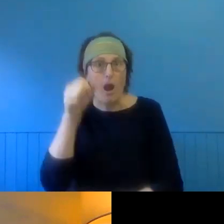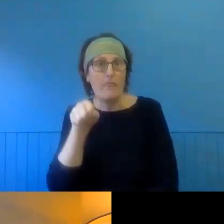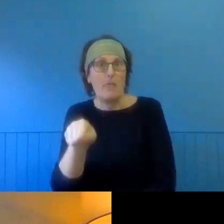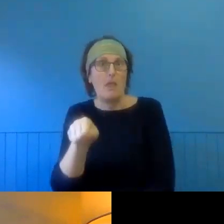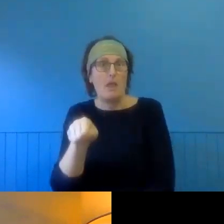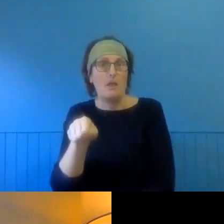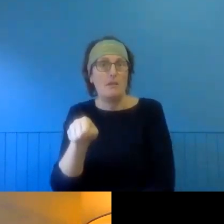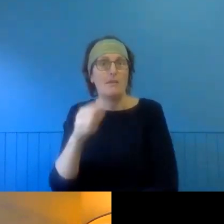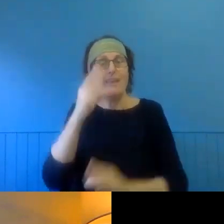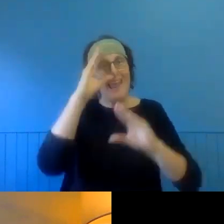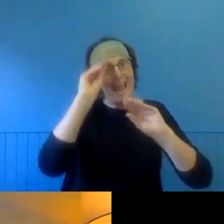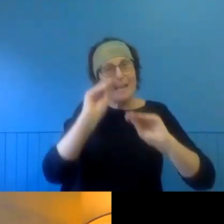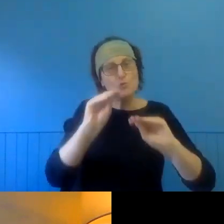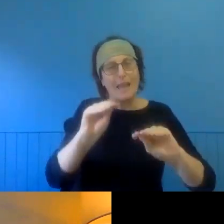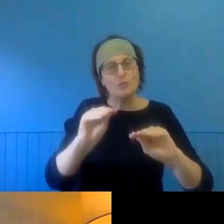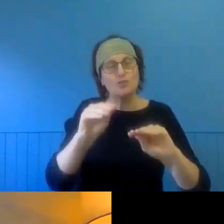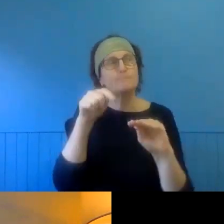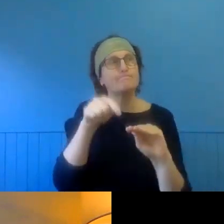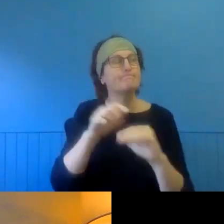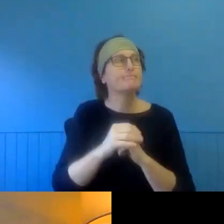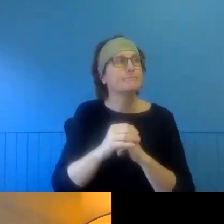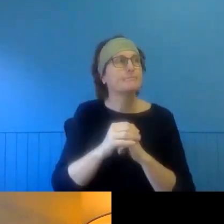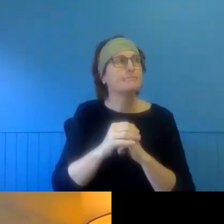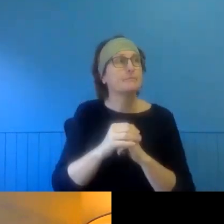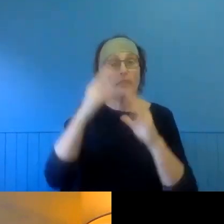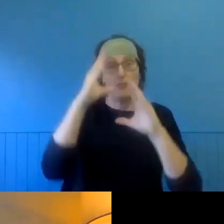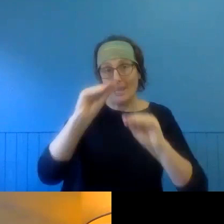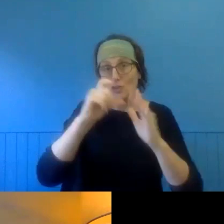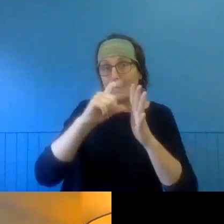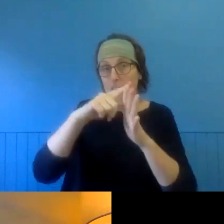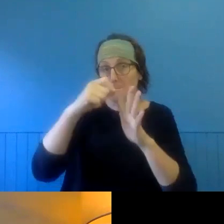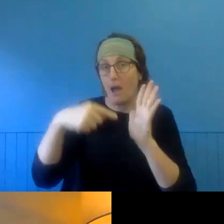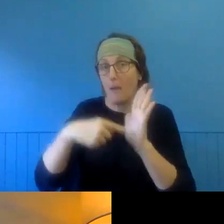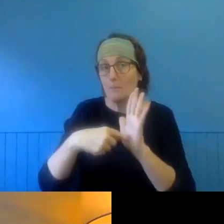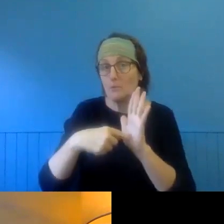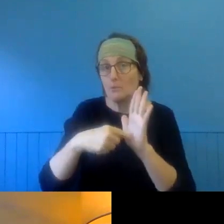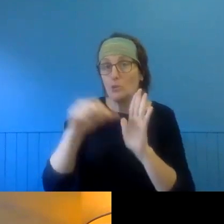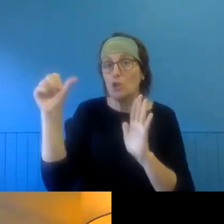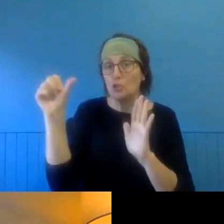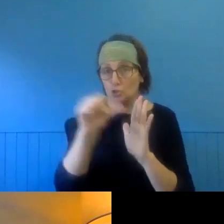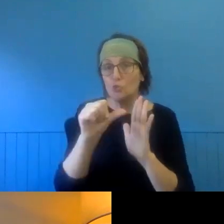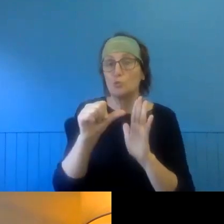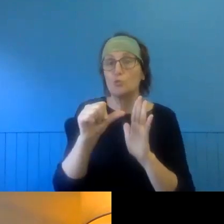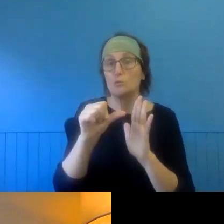online, education departments should be connecting with the living people